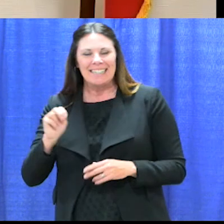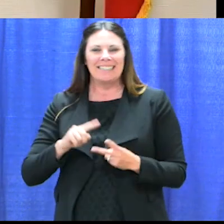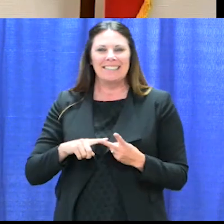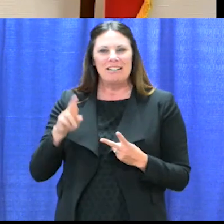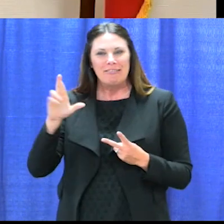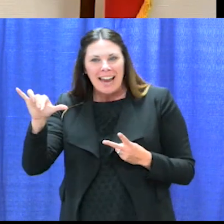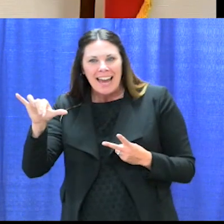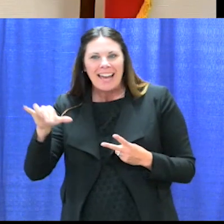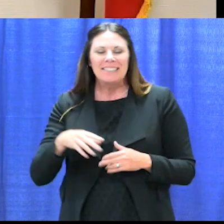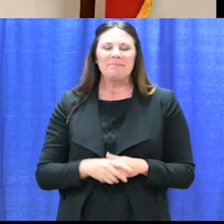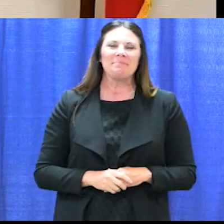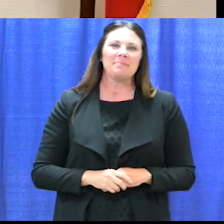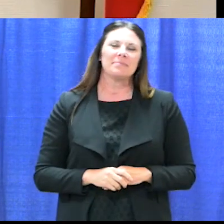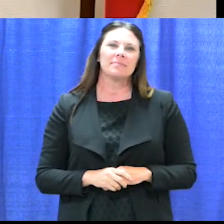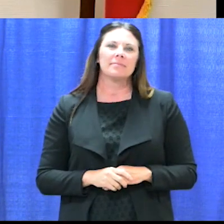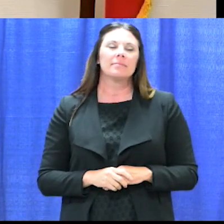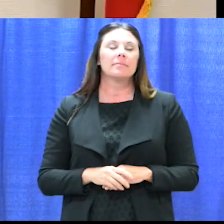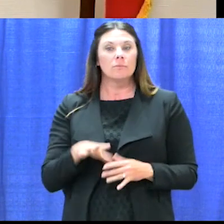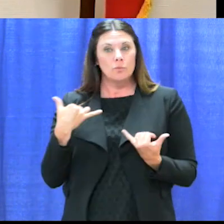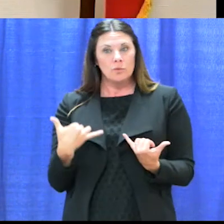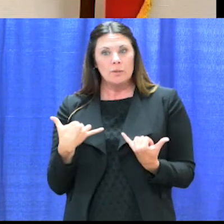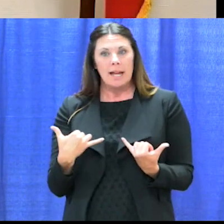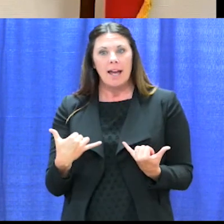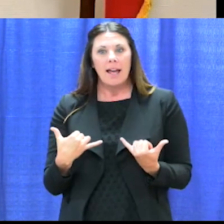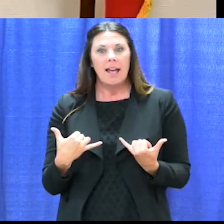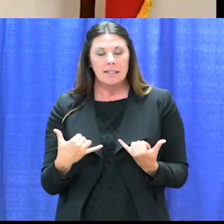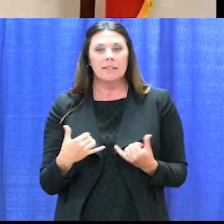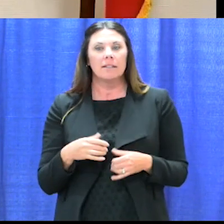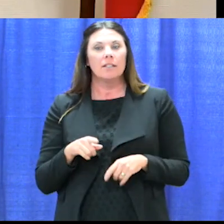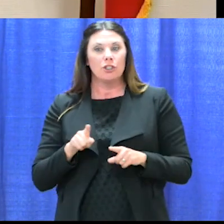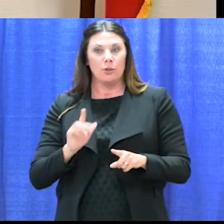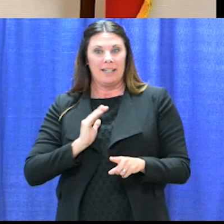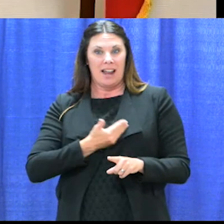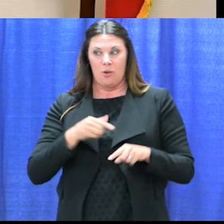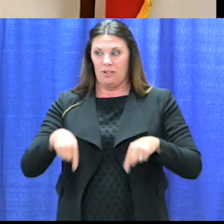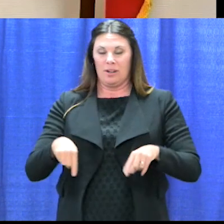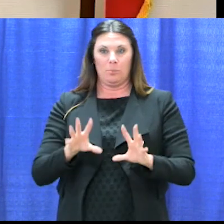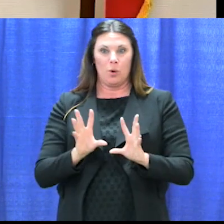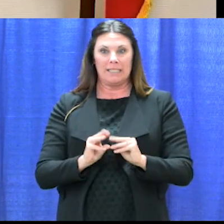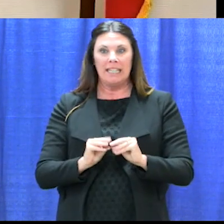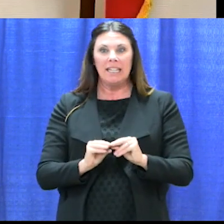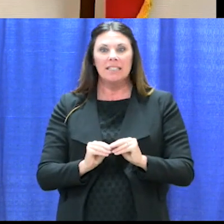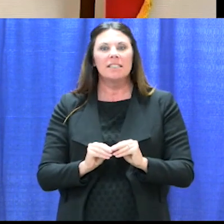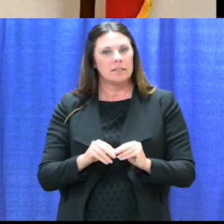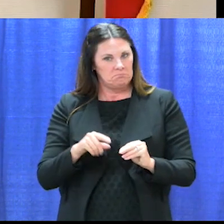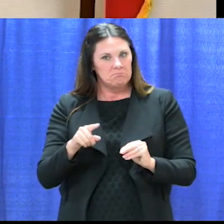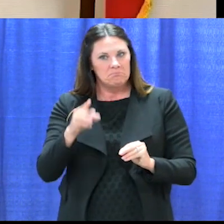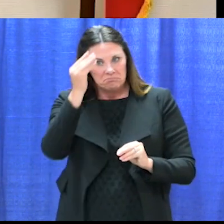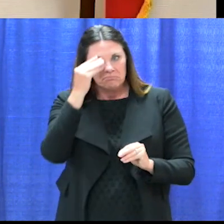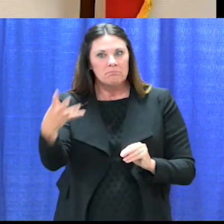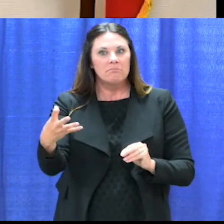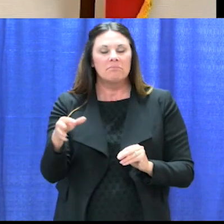I do want to note just that today's proceedings are also being streamed live on Facebook Live.